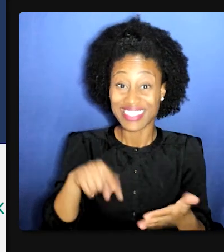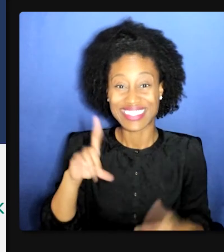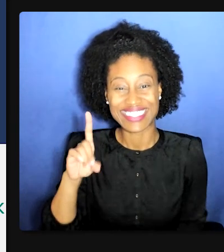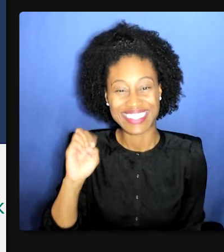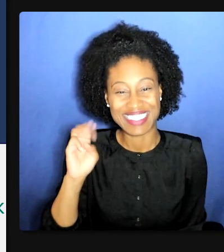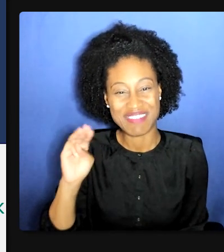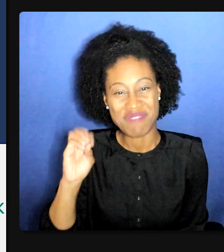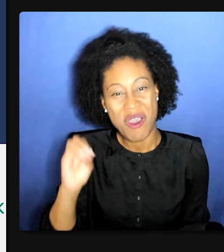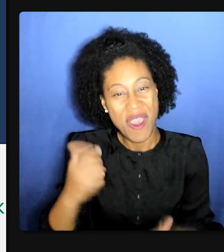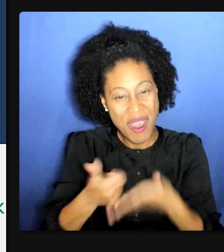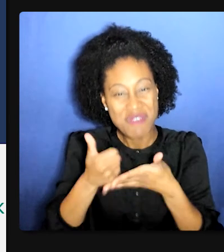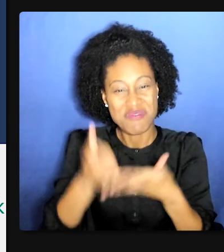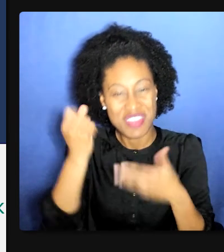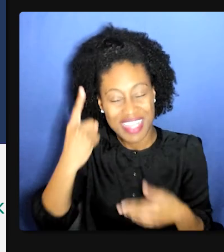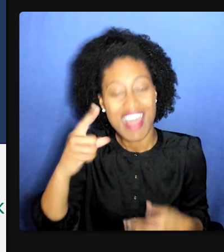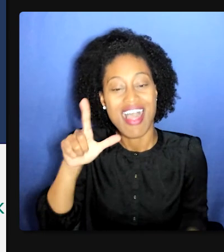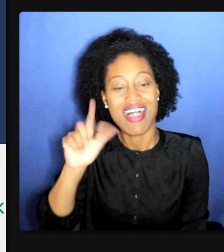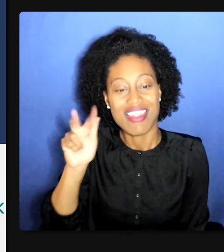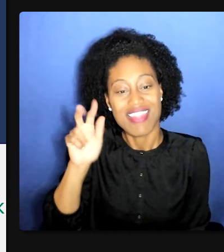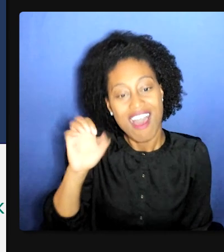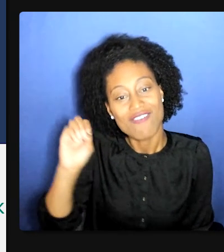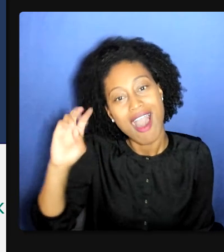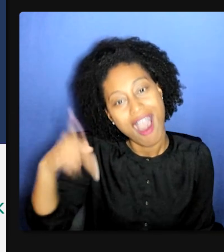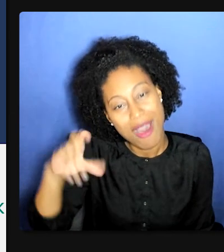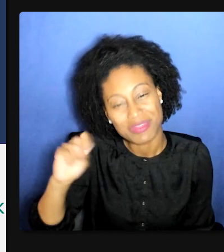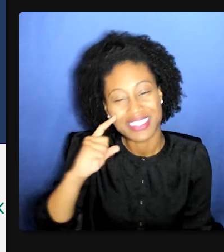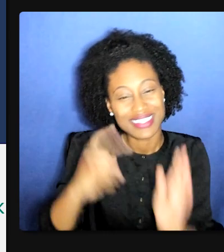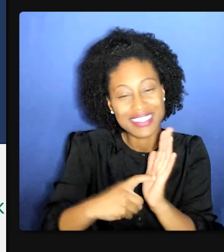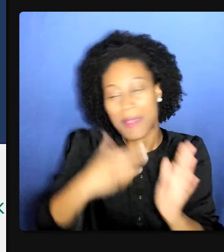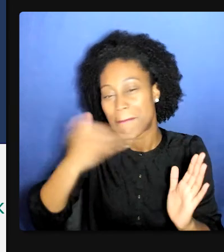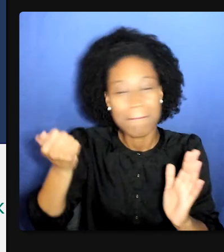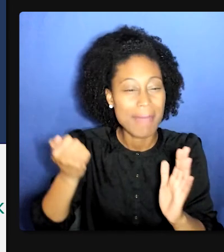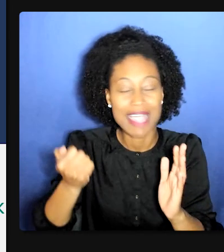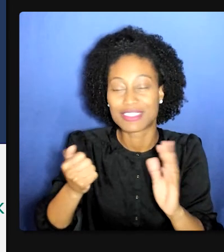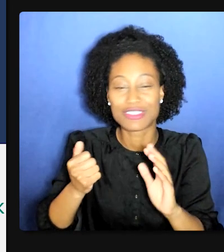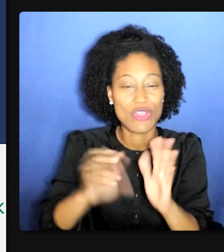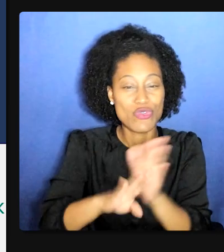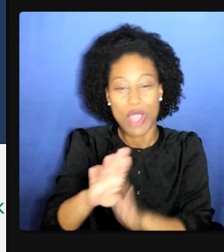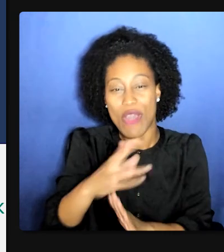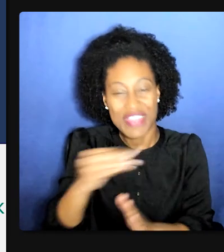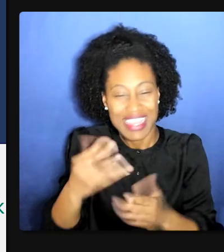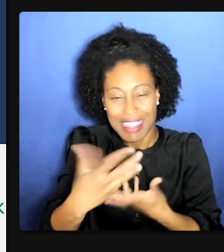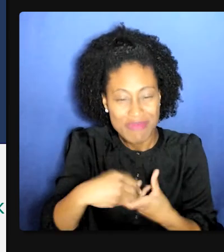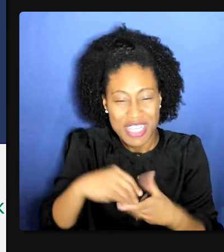how LiveOps can help you identify the best growth and engagement strategy for your game